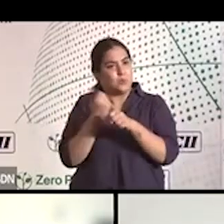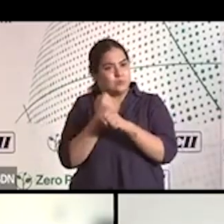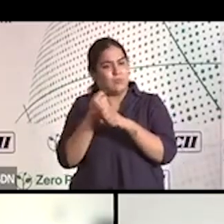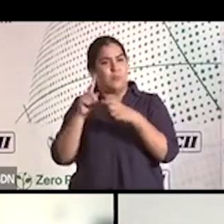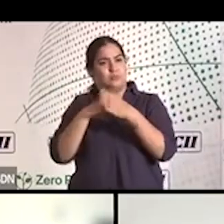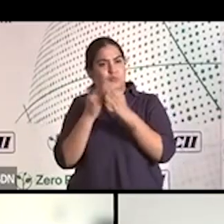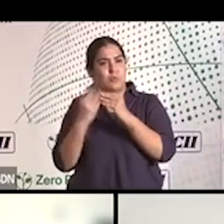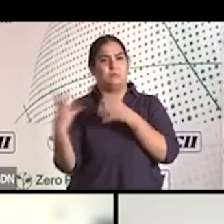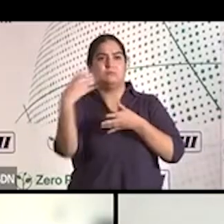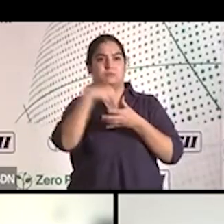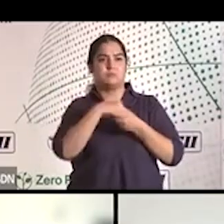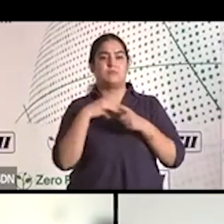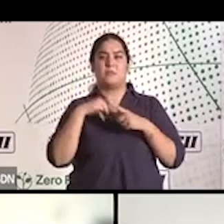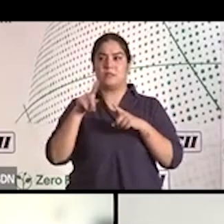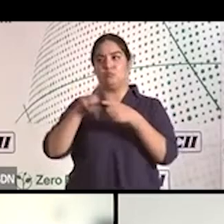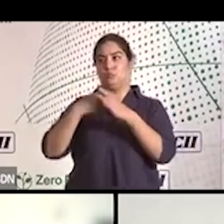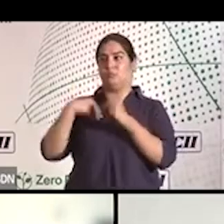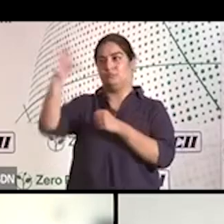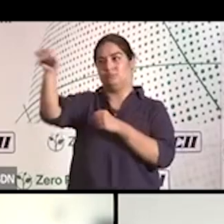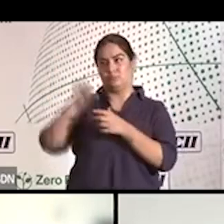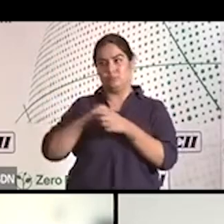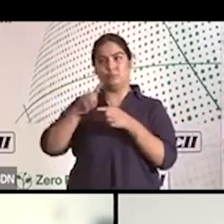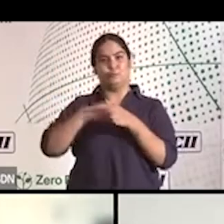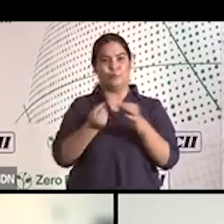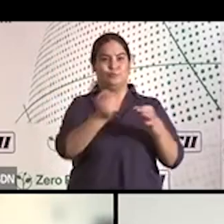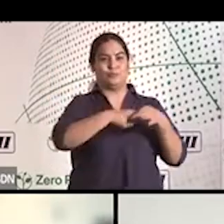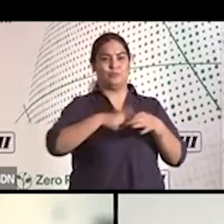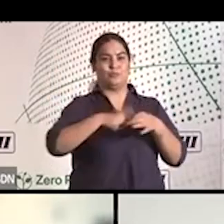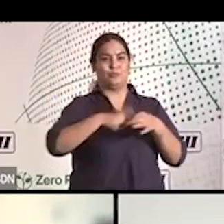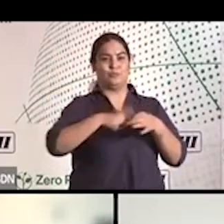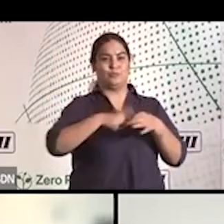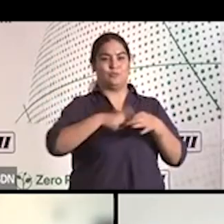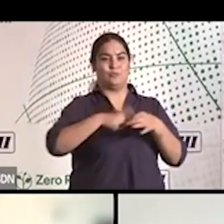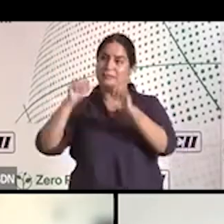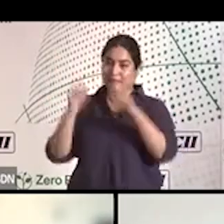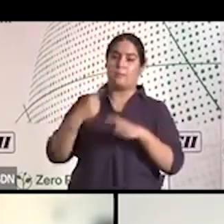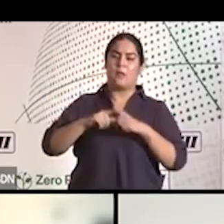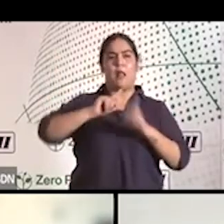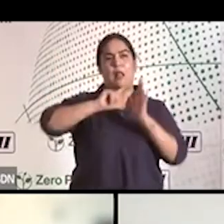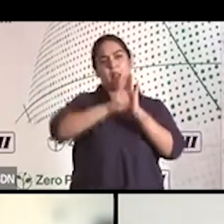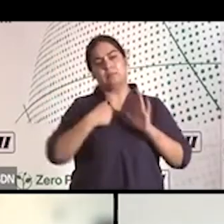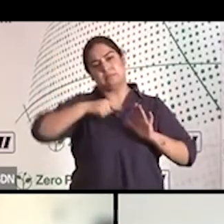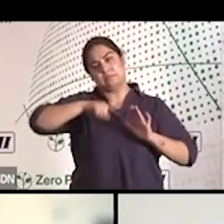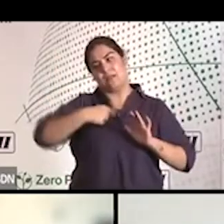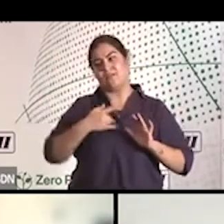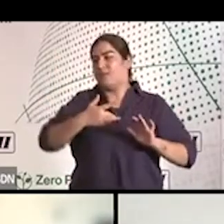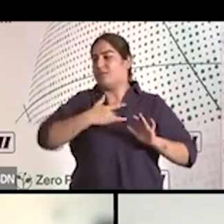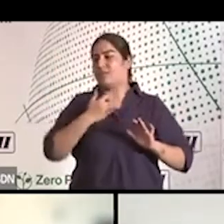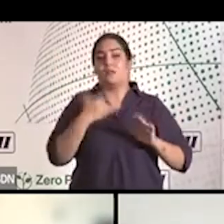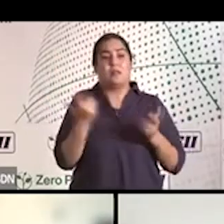and we started employing them later. We also realized that these